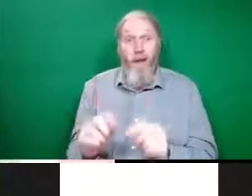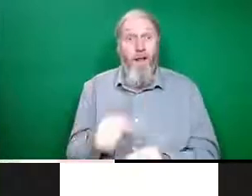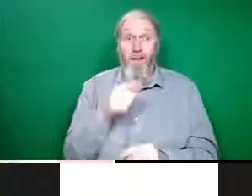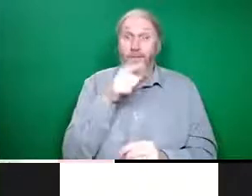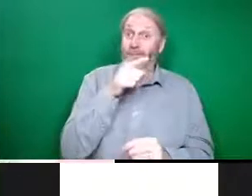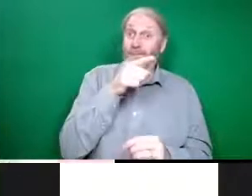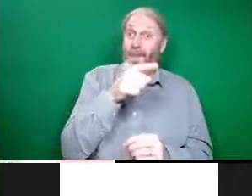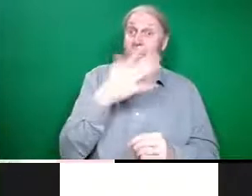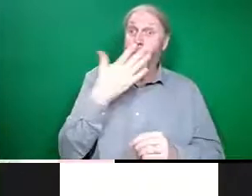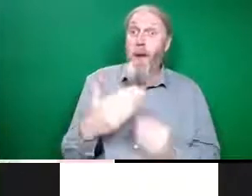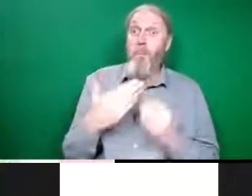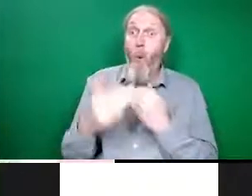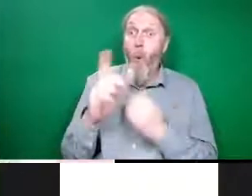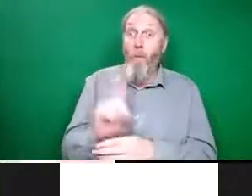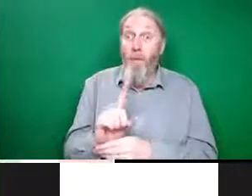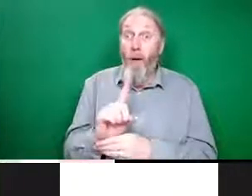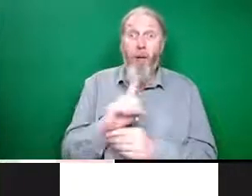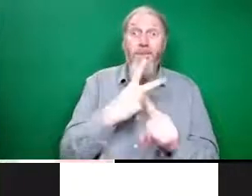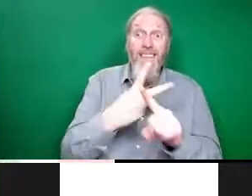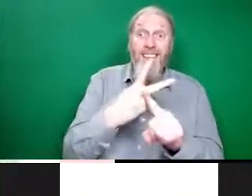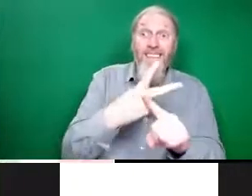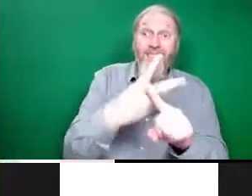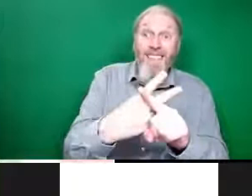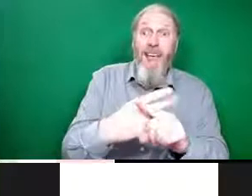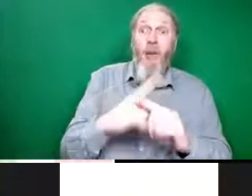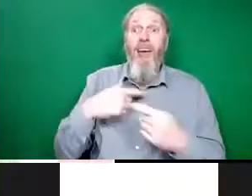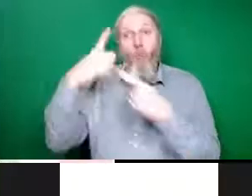programmes. By 2017, the quadrant was a hub of